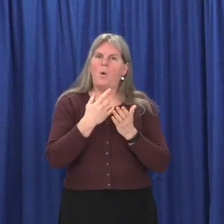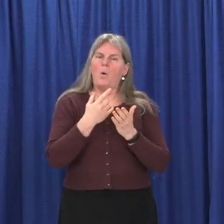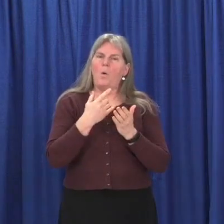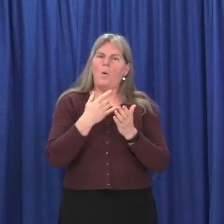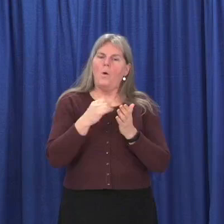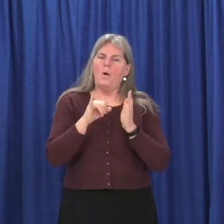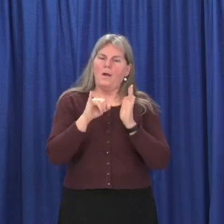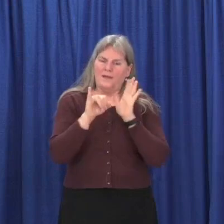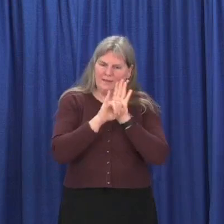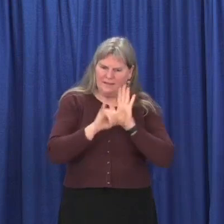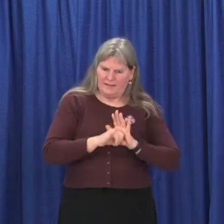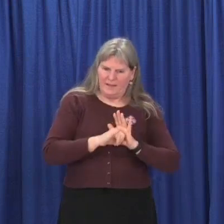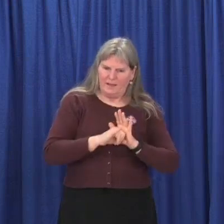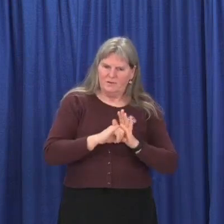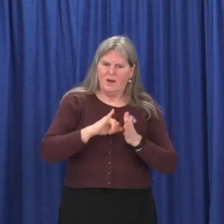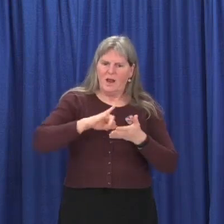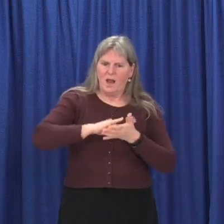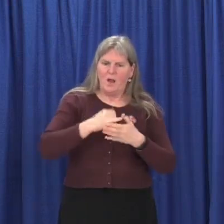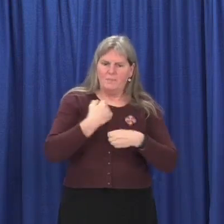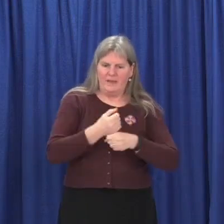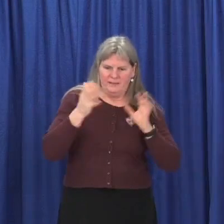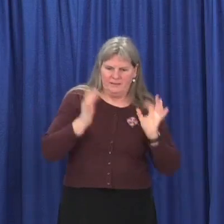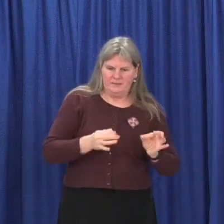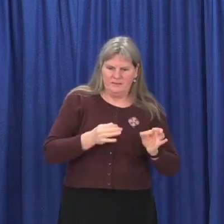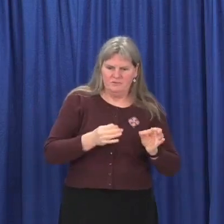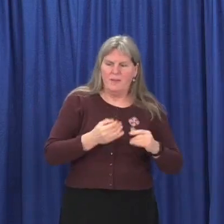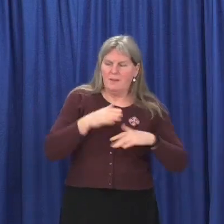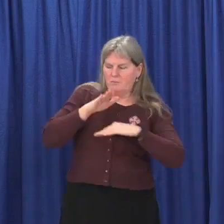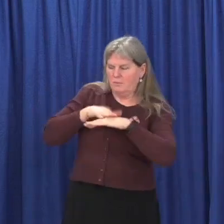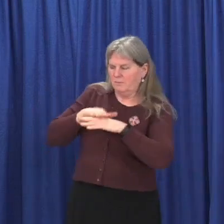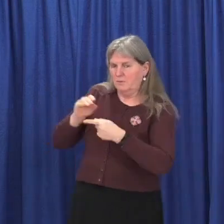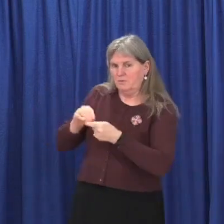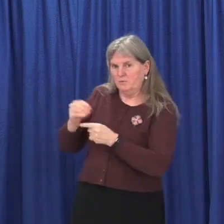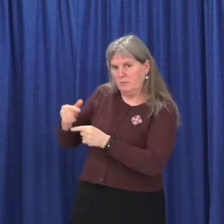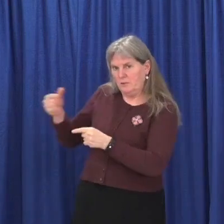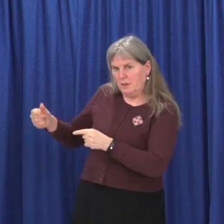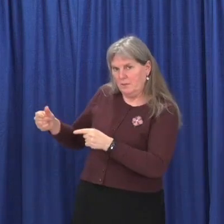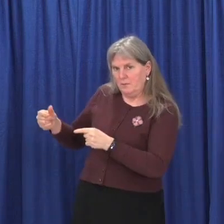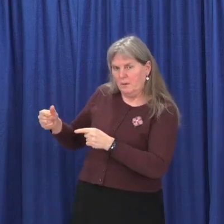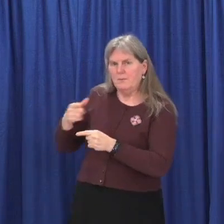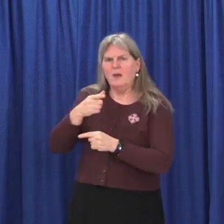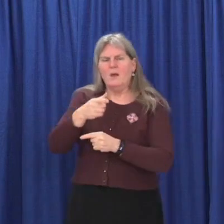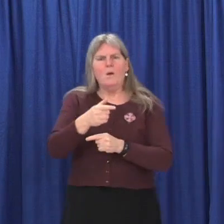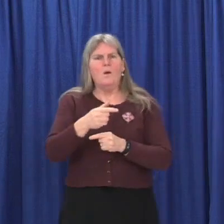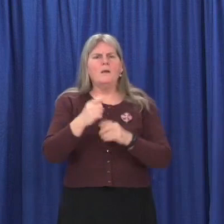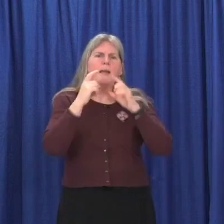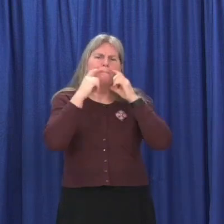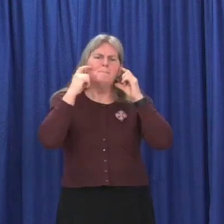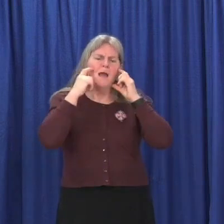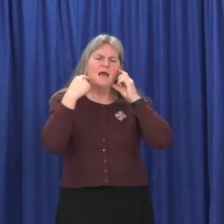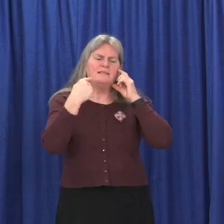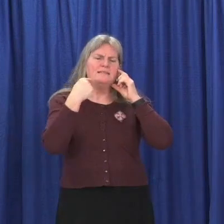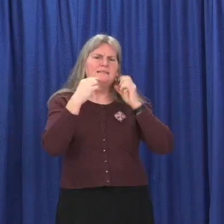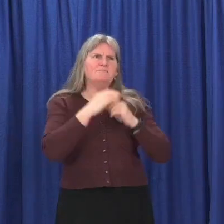recommendations to government. And I want to talk a little bit about the role of masks. Masks are a very valuable tool,